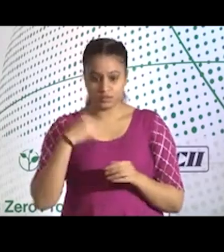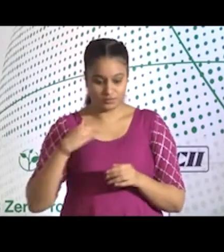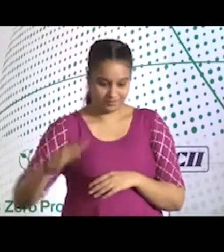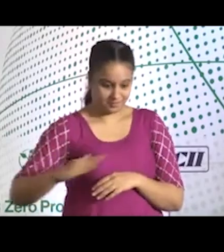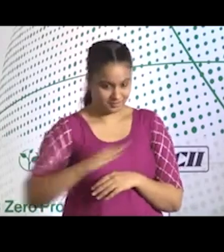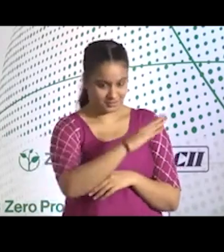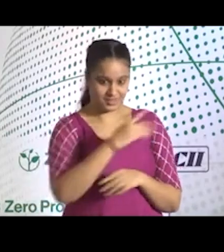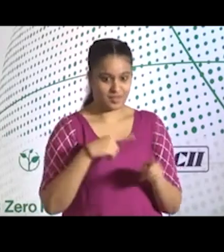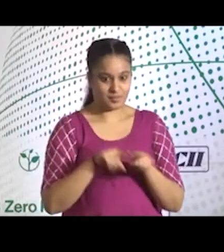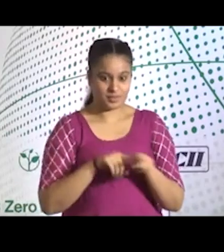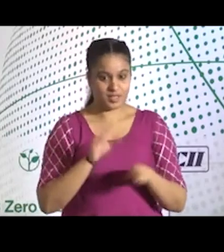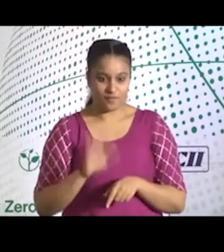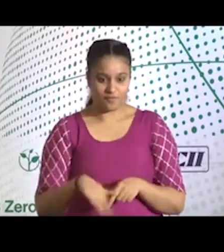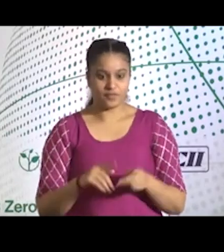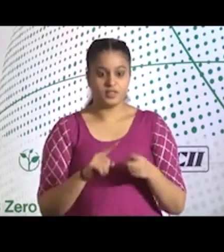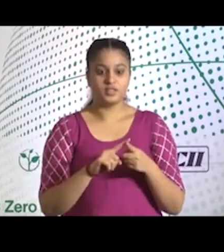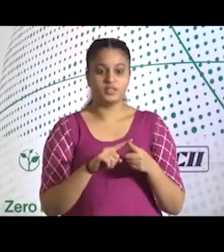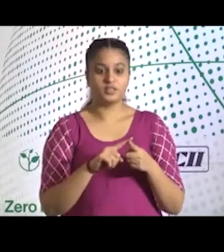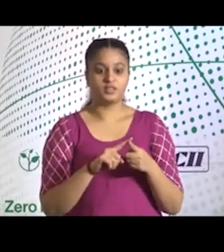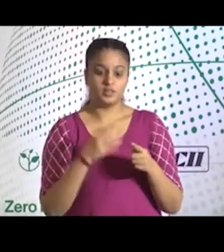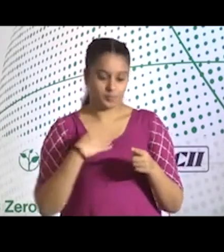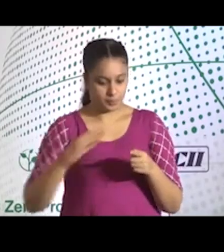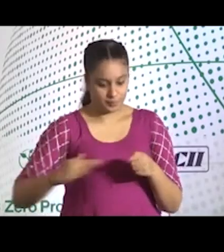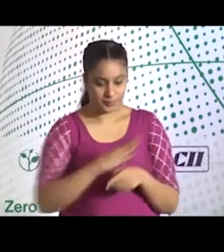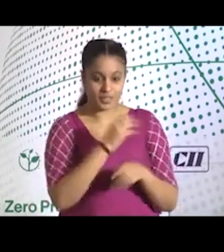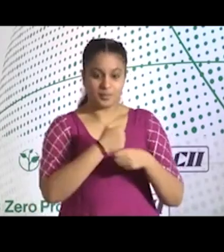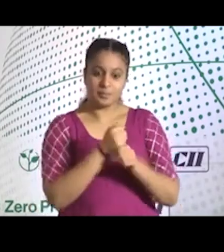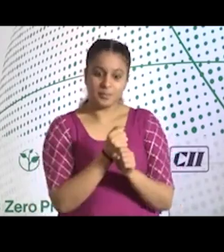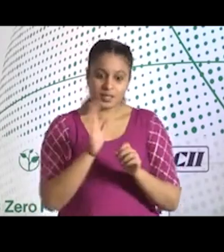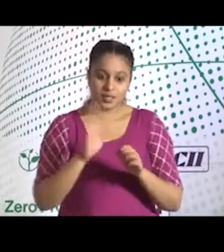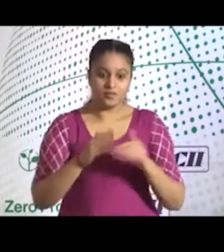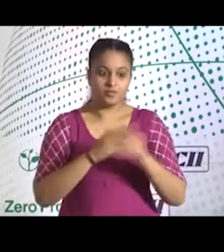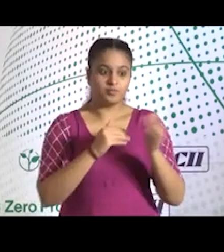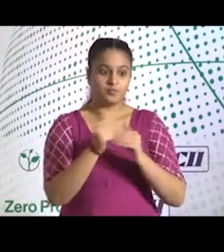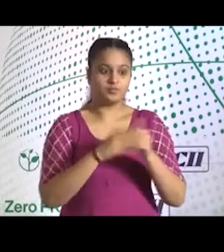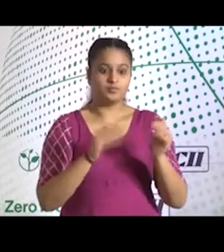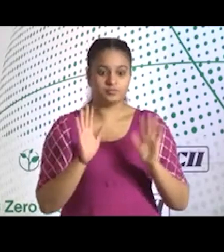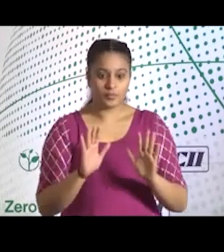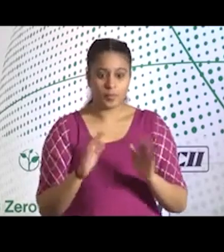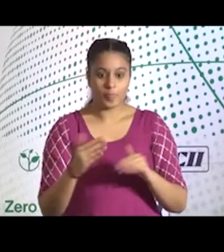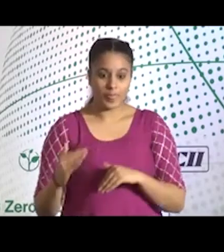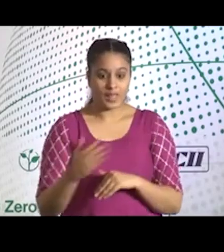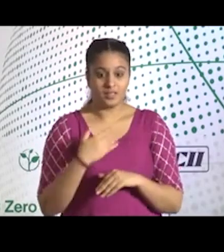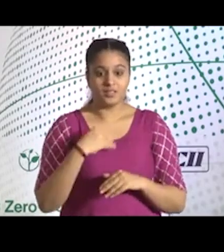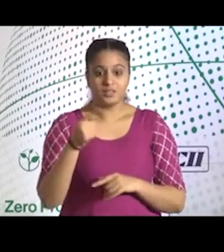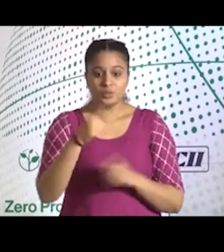so we didn't build up ramps, but we also realized some of our rent that on the